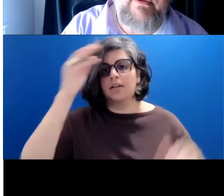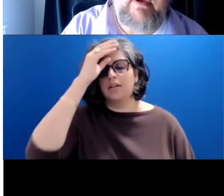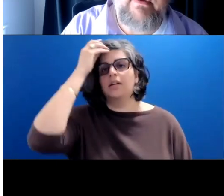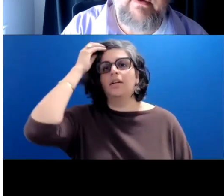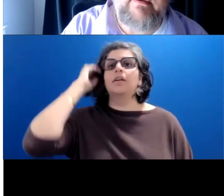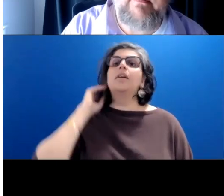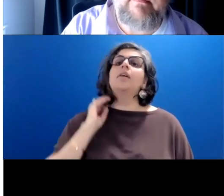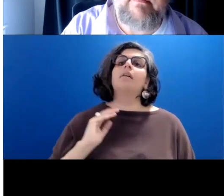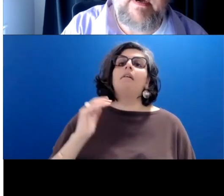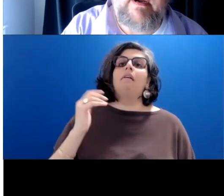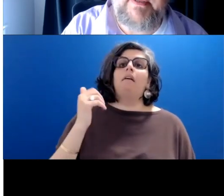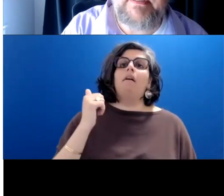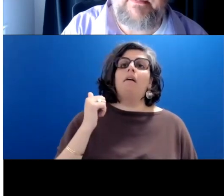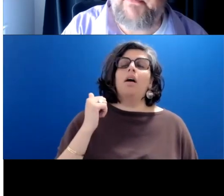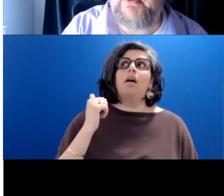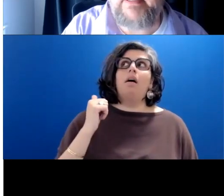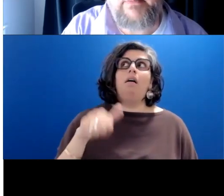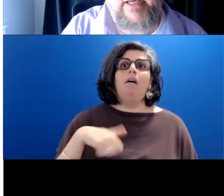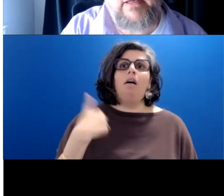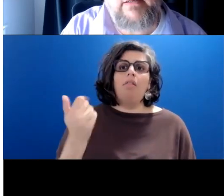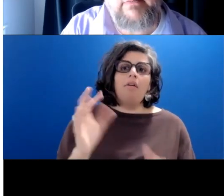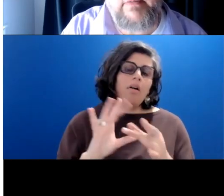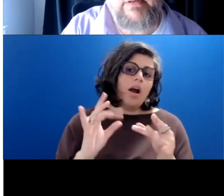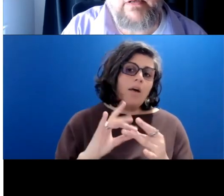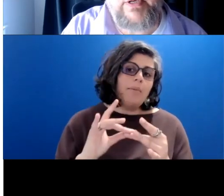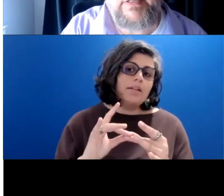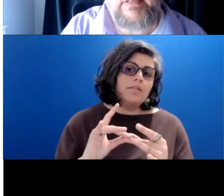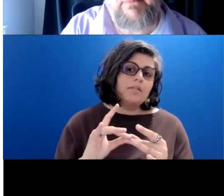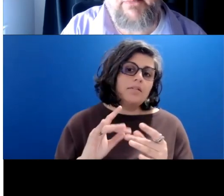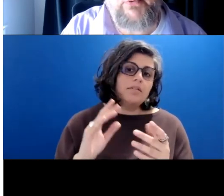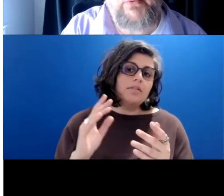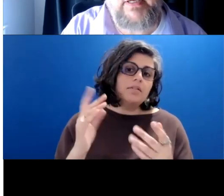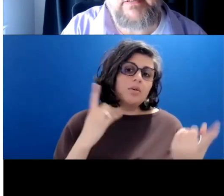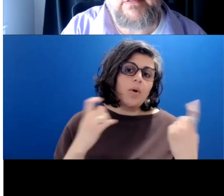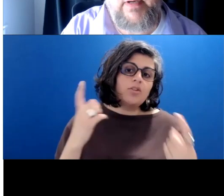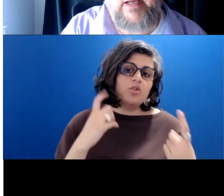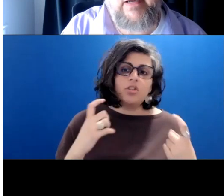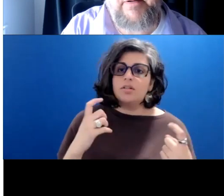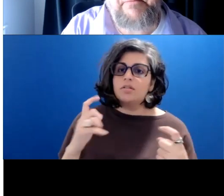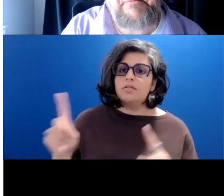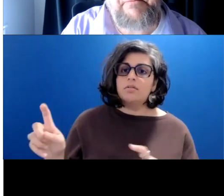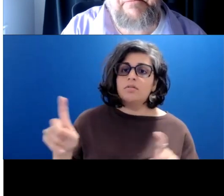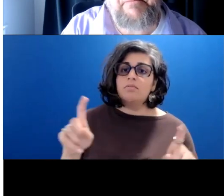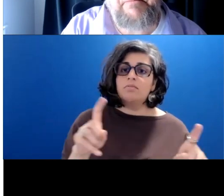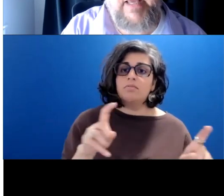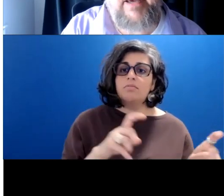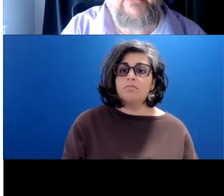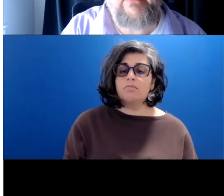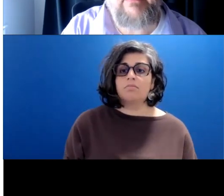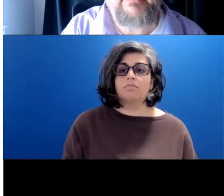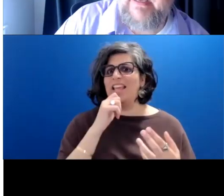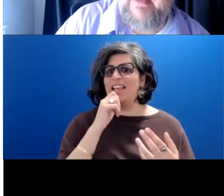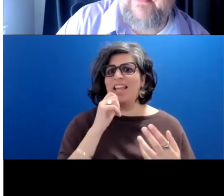Are there other comments that people would like to make? Other questions that people would like to make, have?